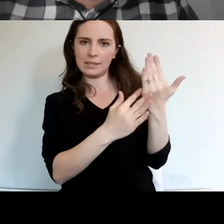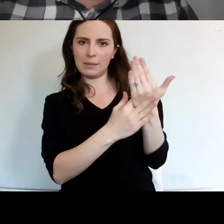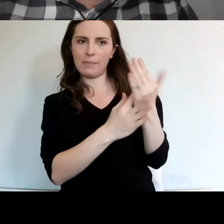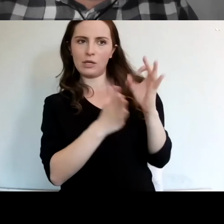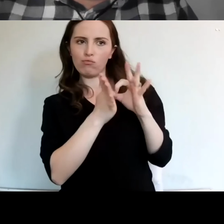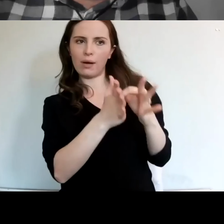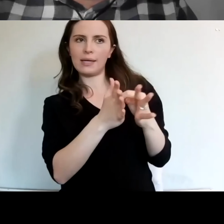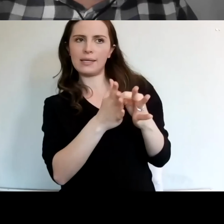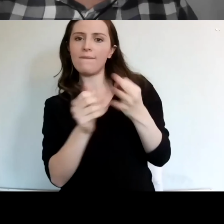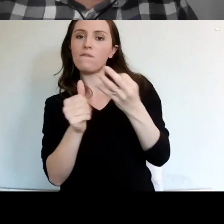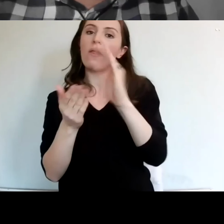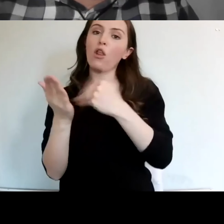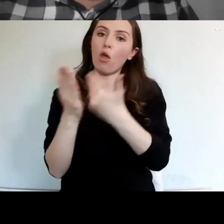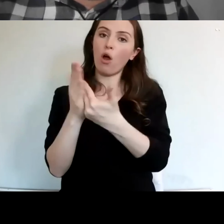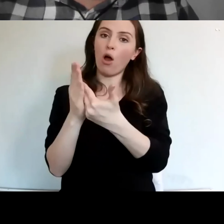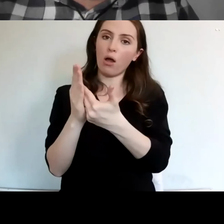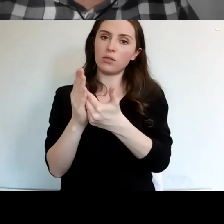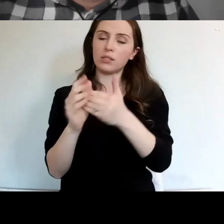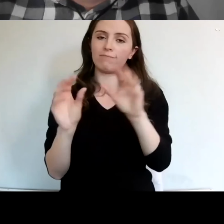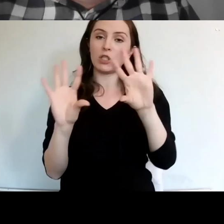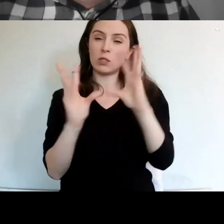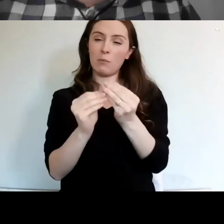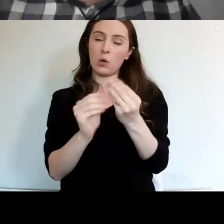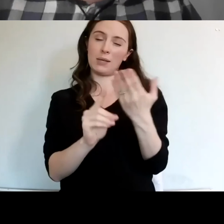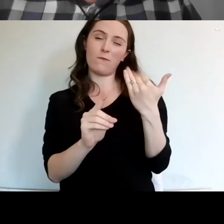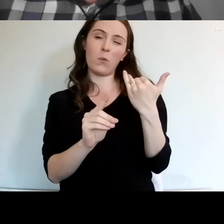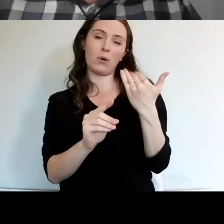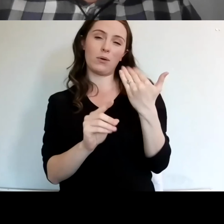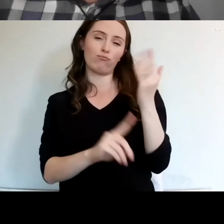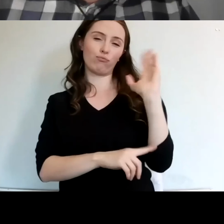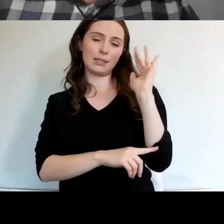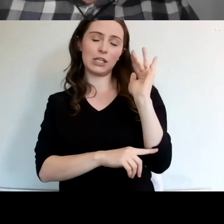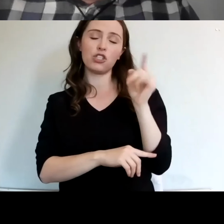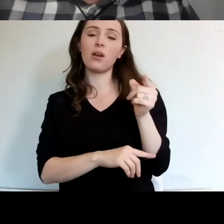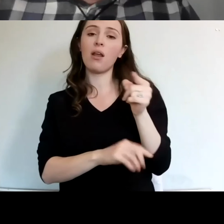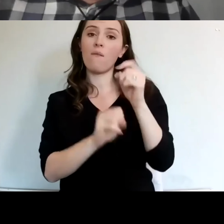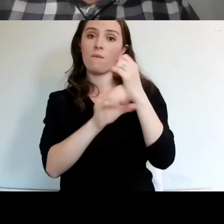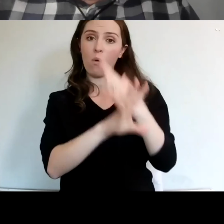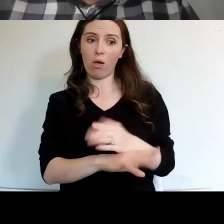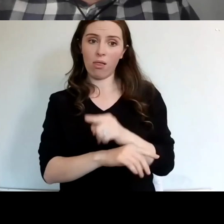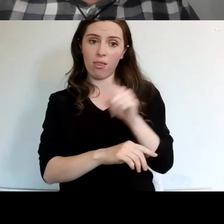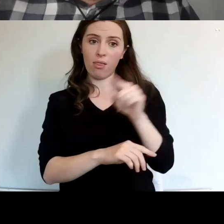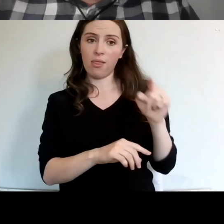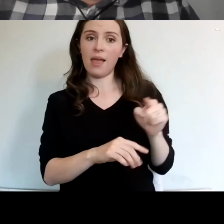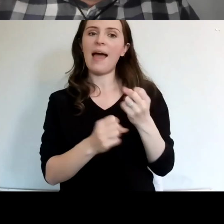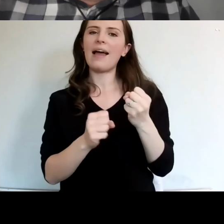that has been very nicely summarised by previous speakers, I think we have several phases to consider and this is not a complete list.